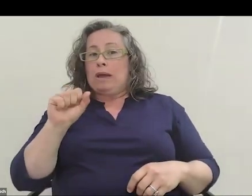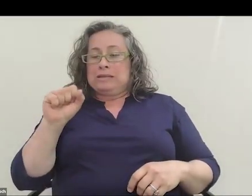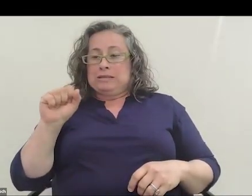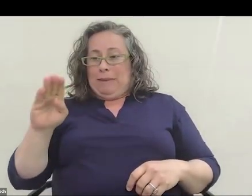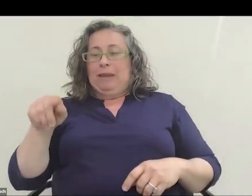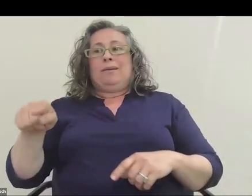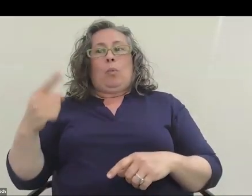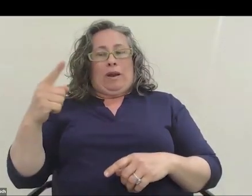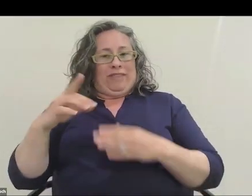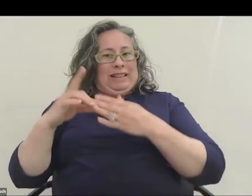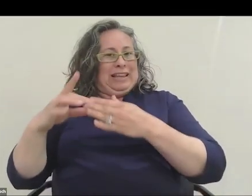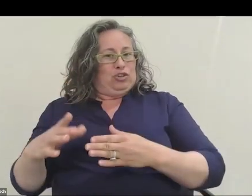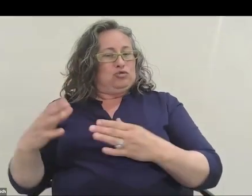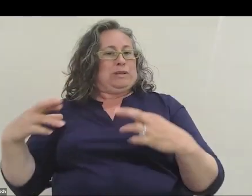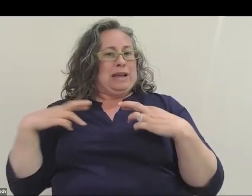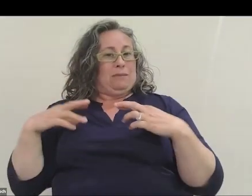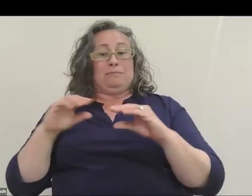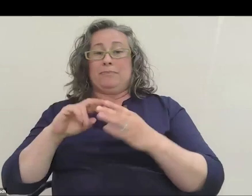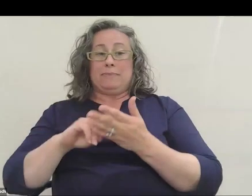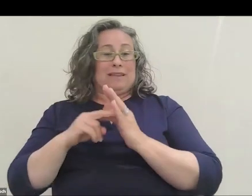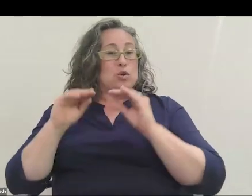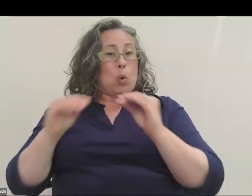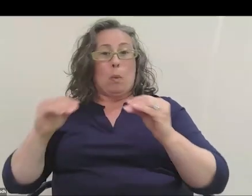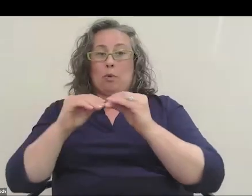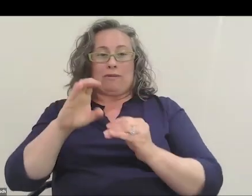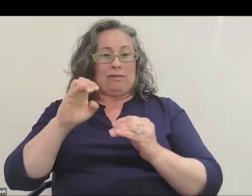and so there was a period where we didn't have the club as we were transitioning leadership.